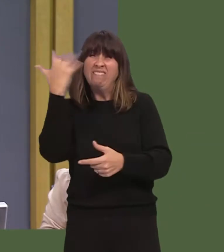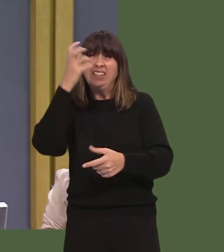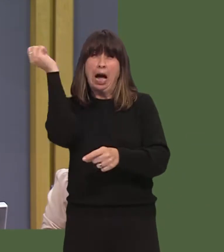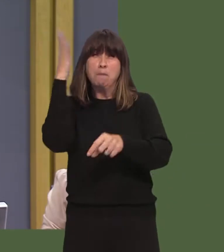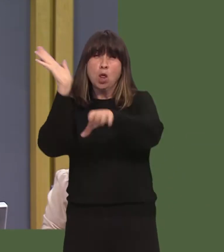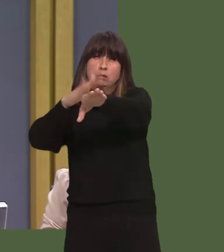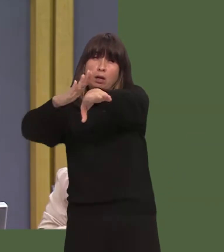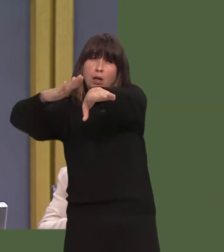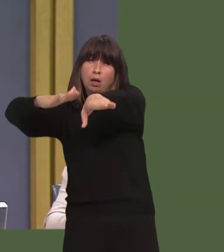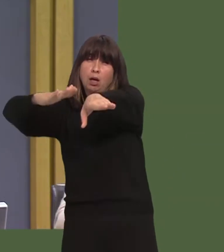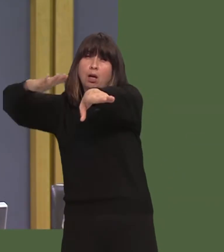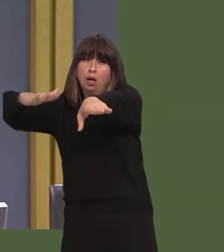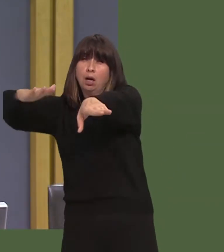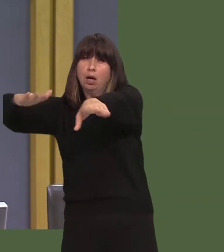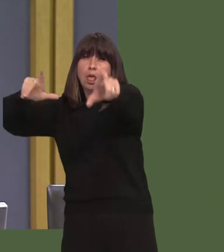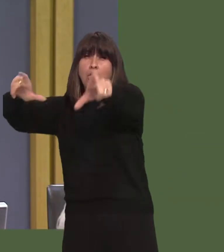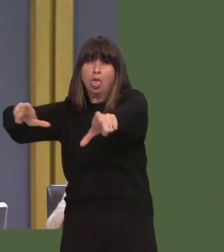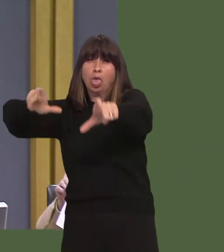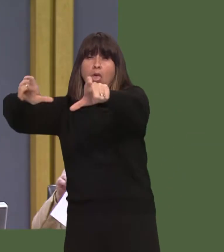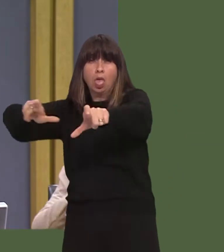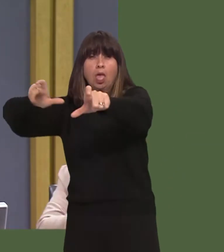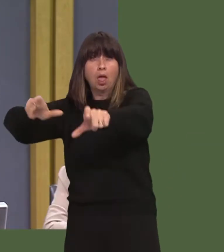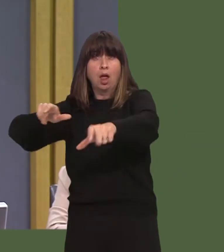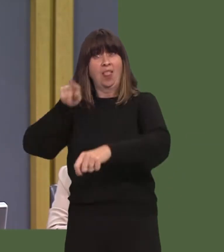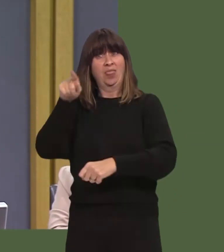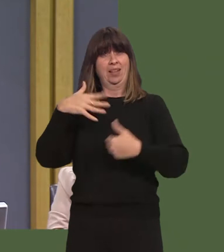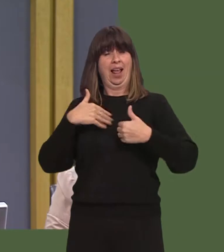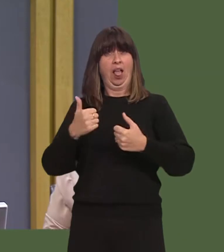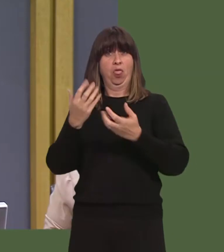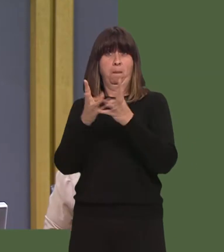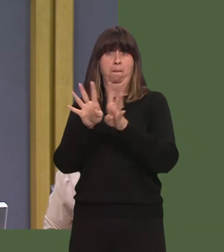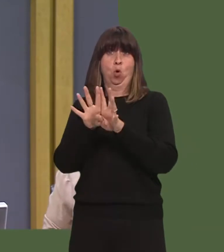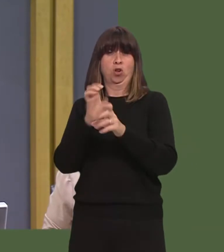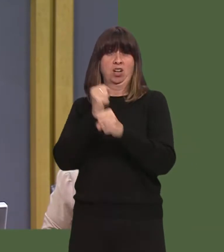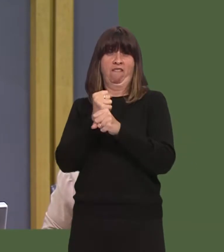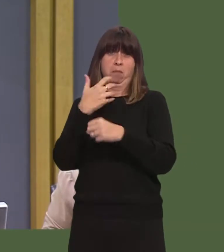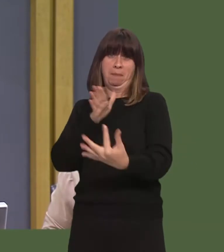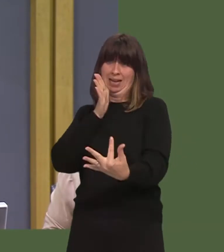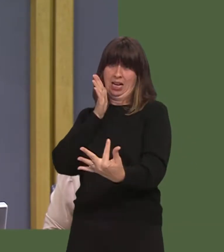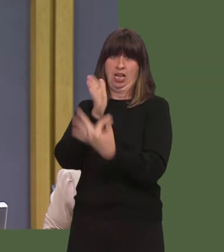This is the health board still under special measures, still under your Government's watch.